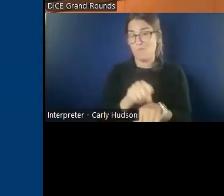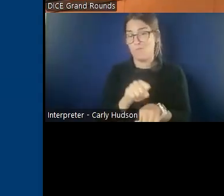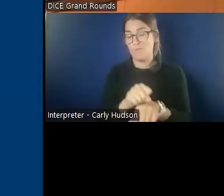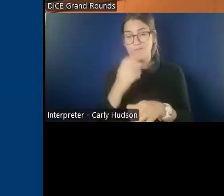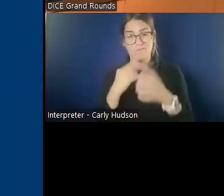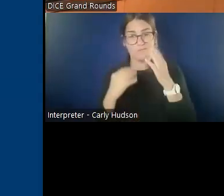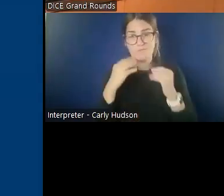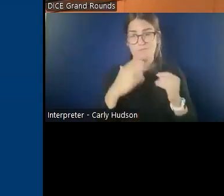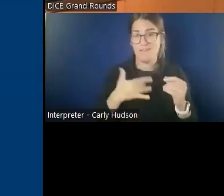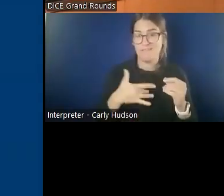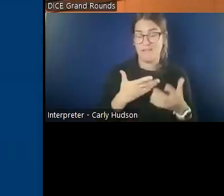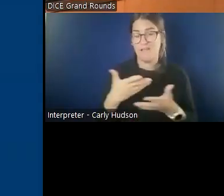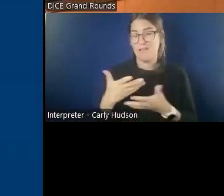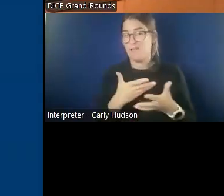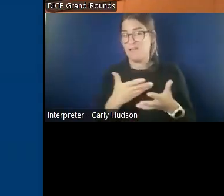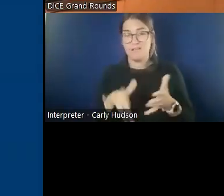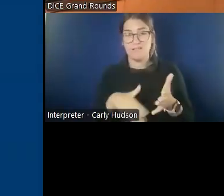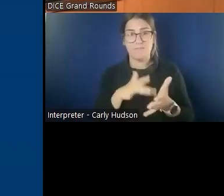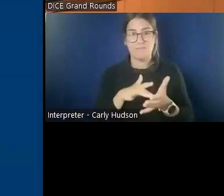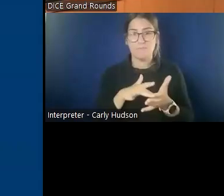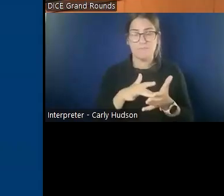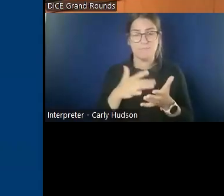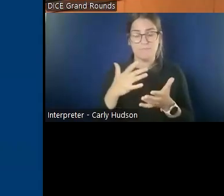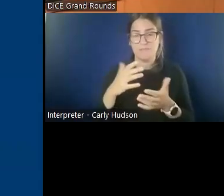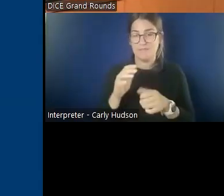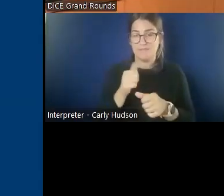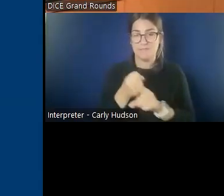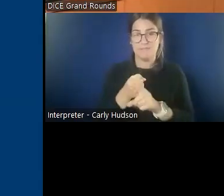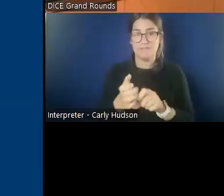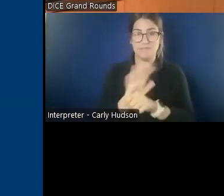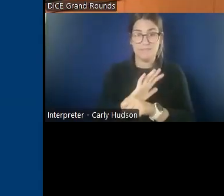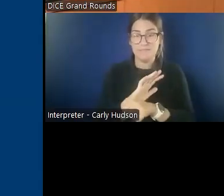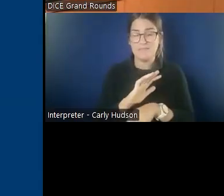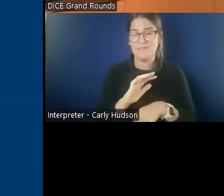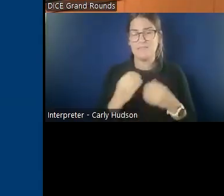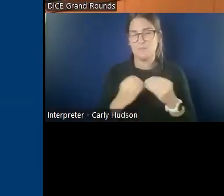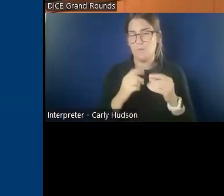was because it was the middle of the pandemic so there was more um reportings and visibility